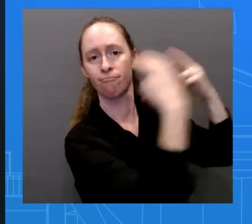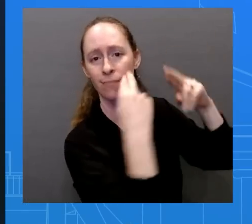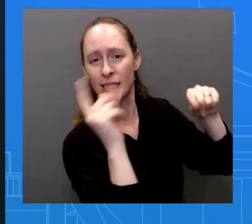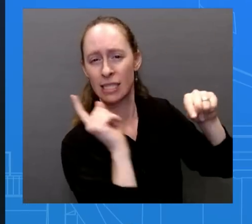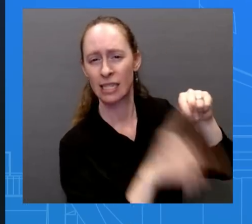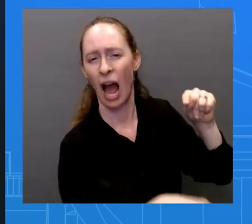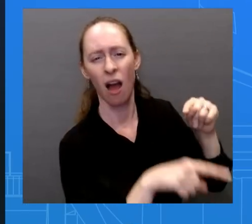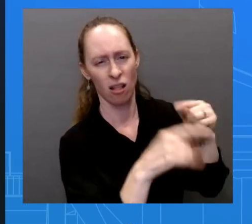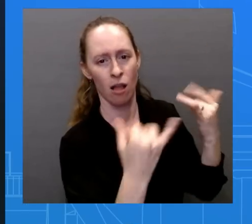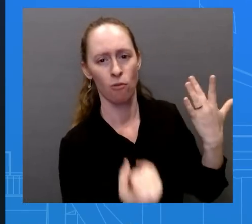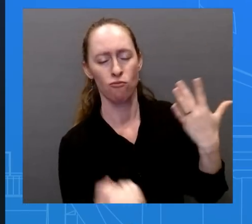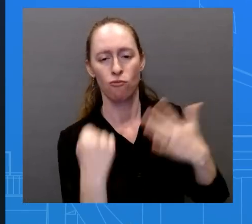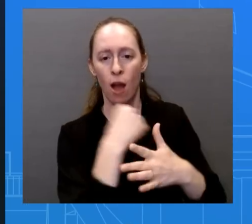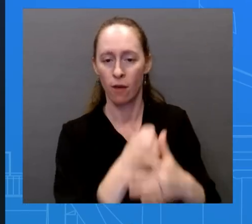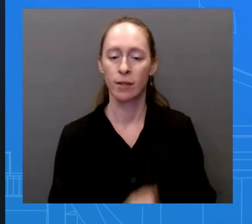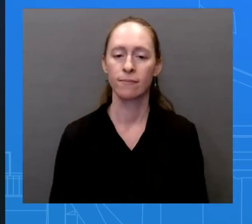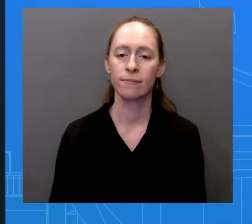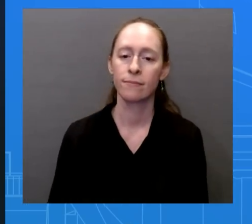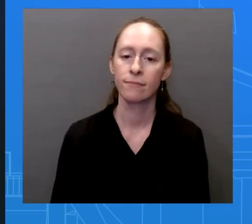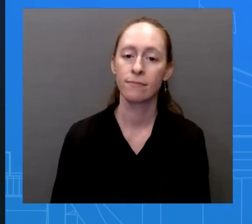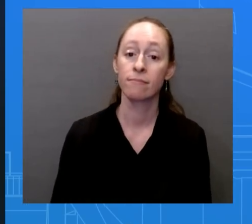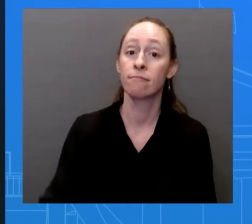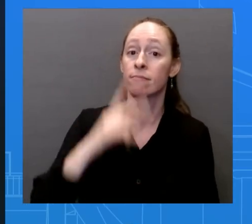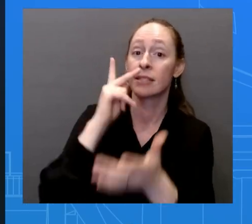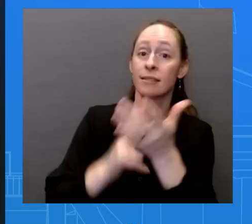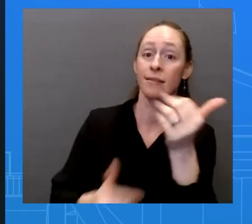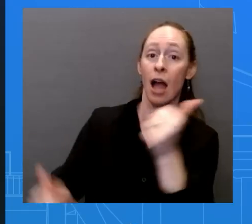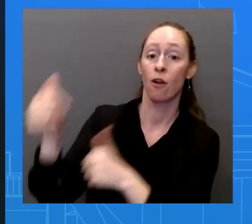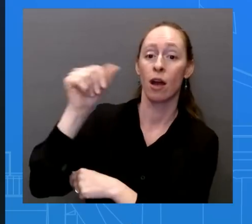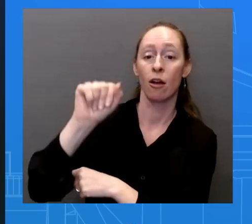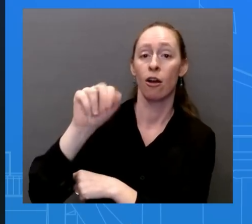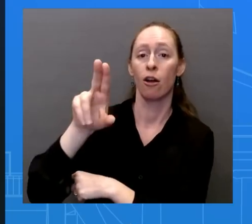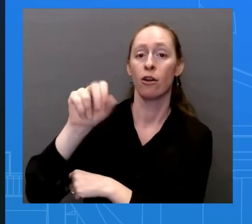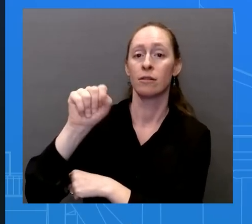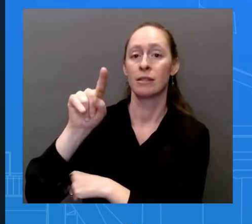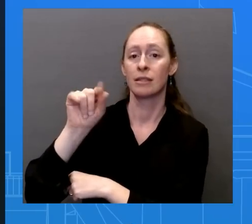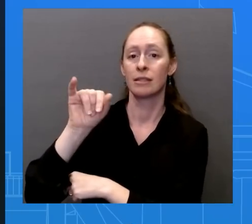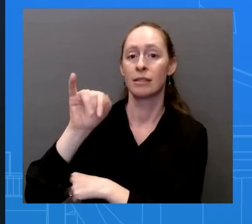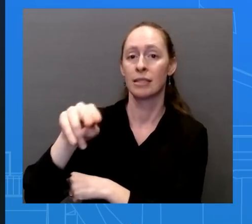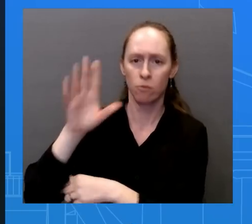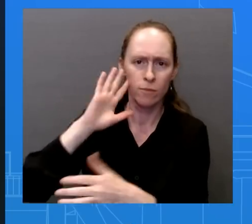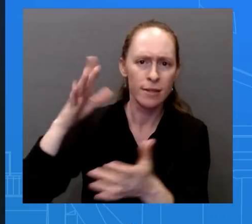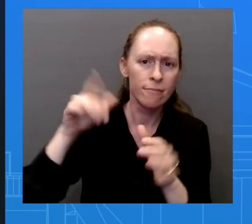at the Ukraine Defense Contact Group in Brussels; that will be tomorrow.